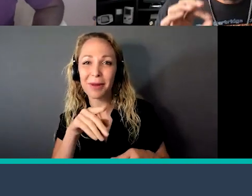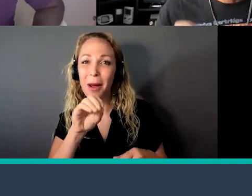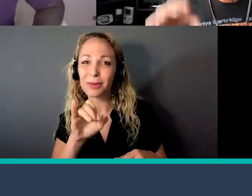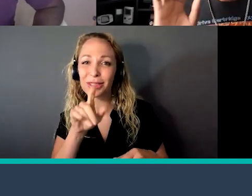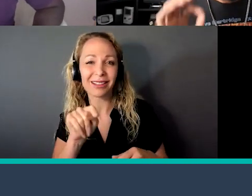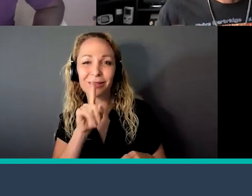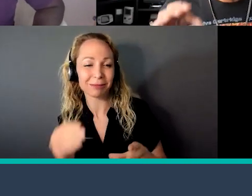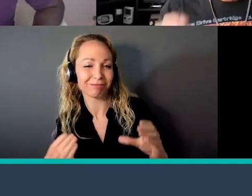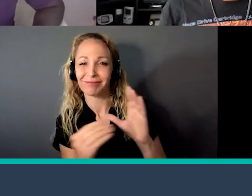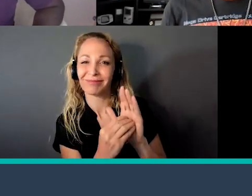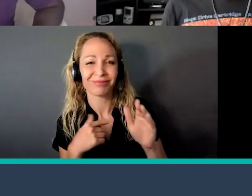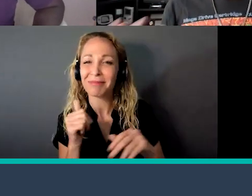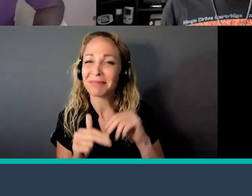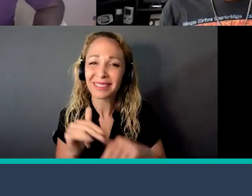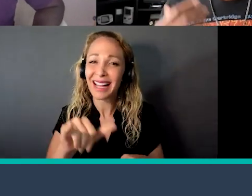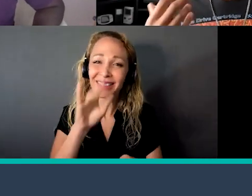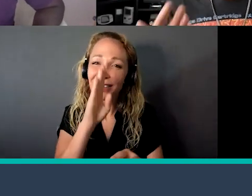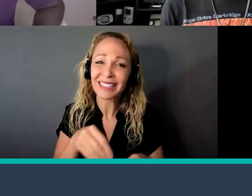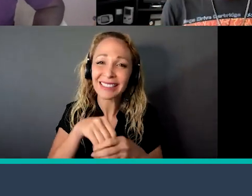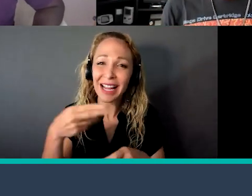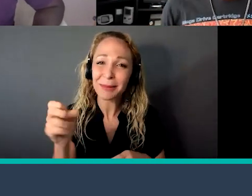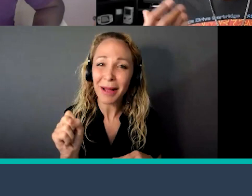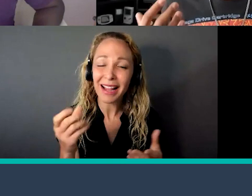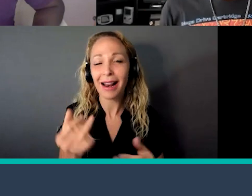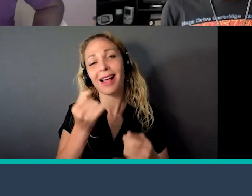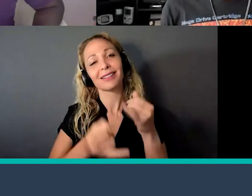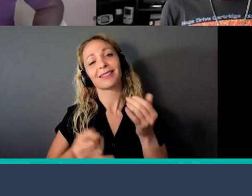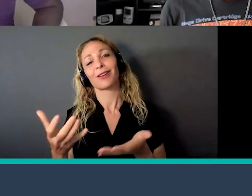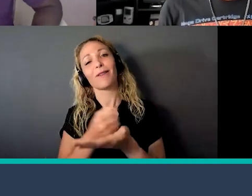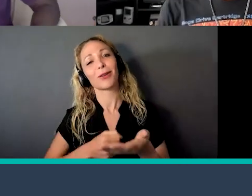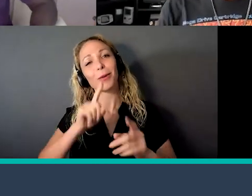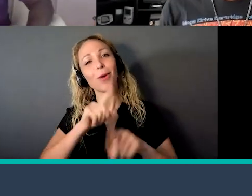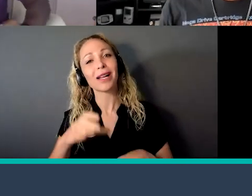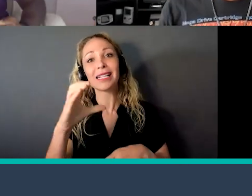AND LASTLY REVENUE REPORTING AND CRM AND MRR ARE ALL